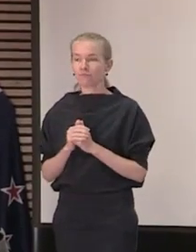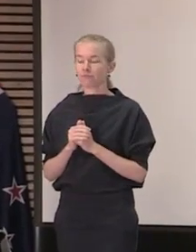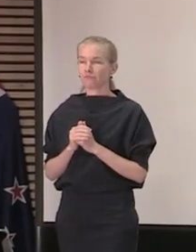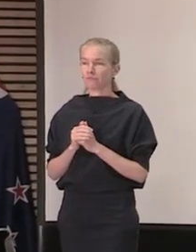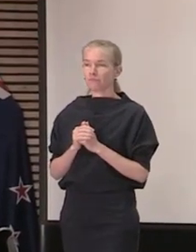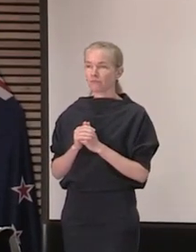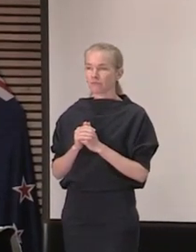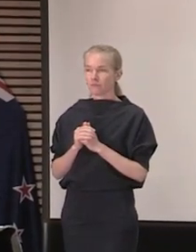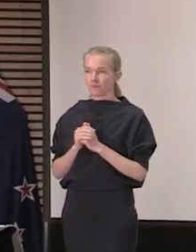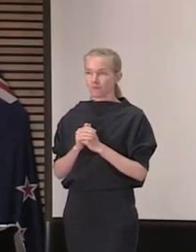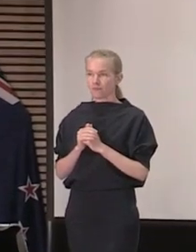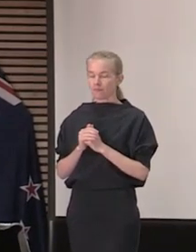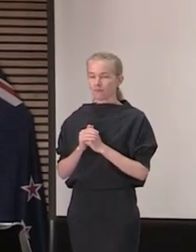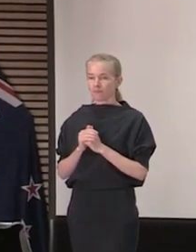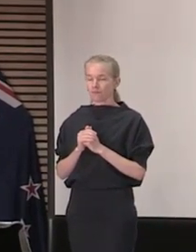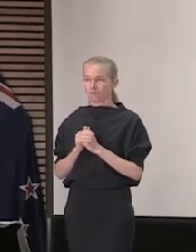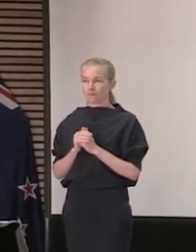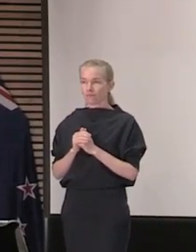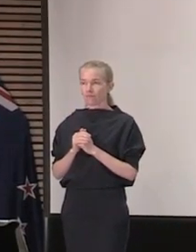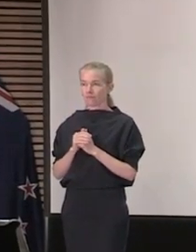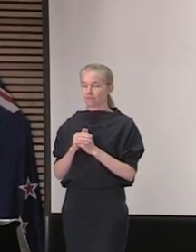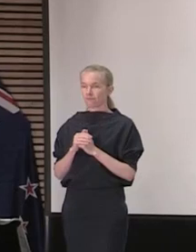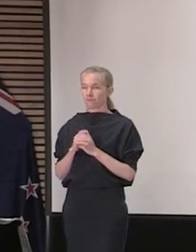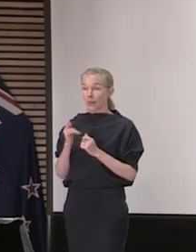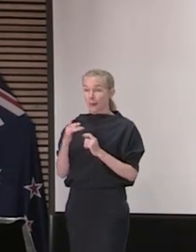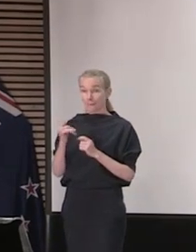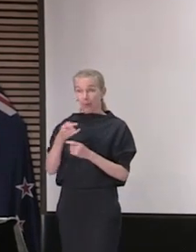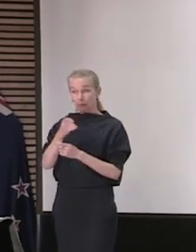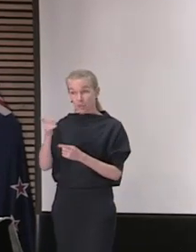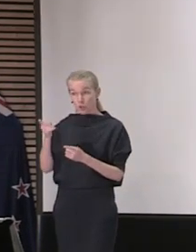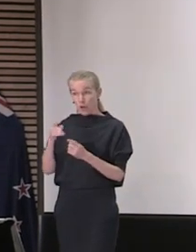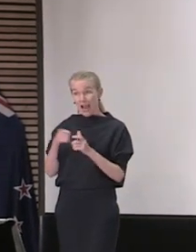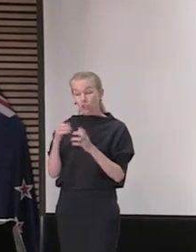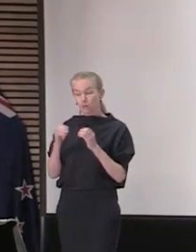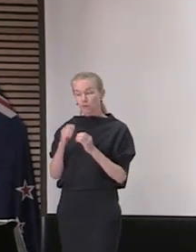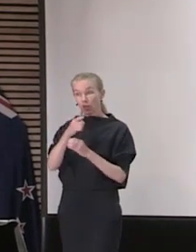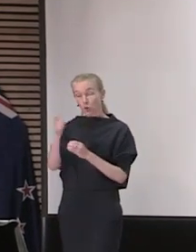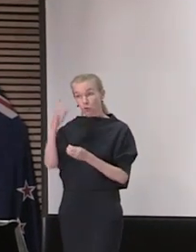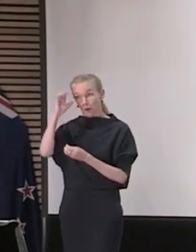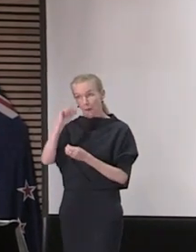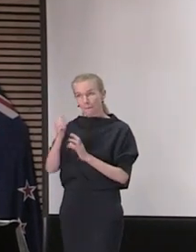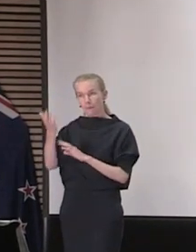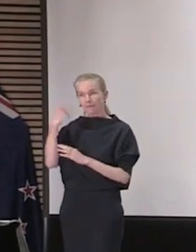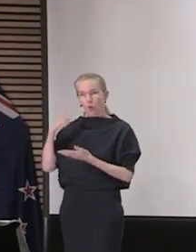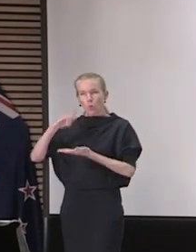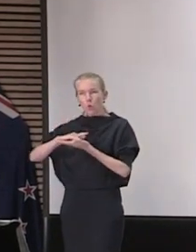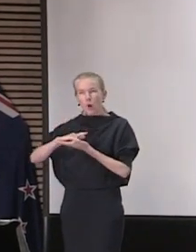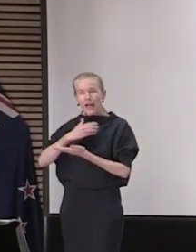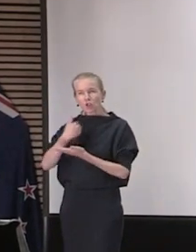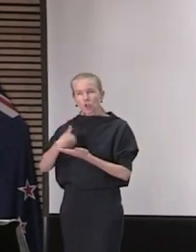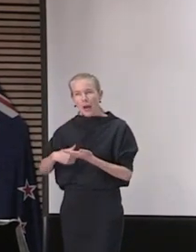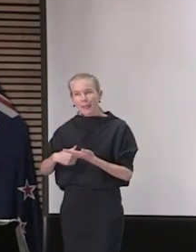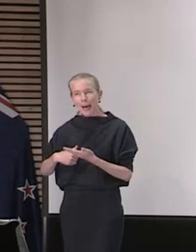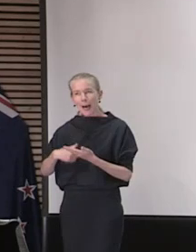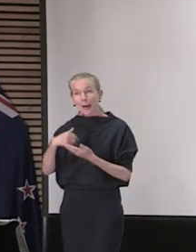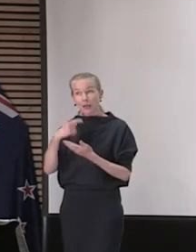We recall whenwe brought the flight back outof Wuhan and we had people atWhunaparoa, we will